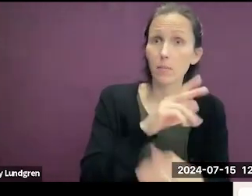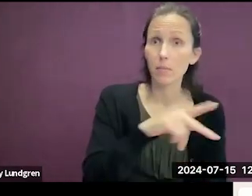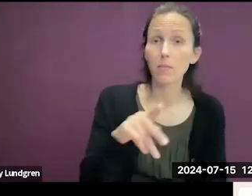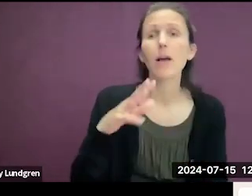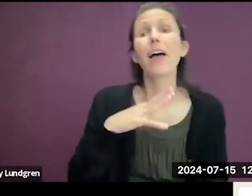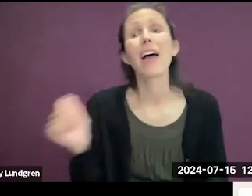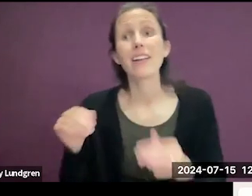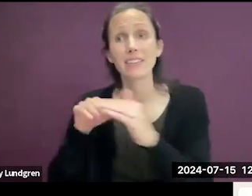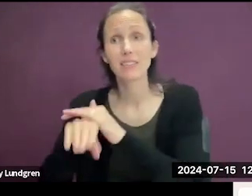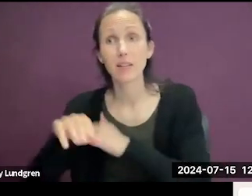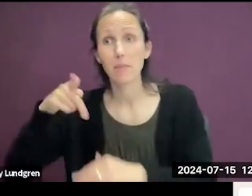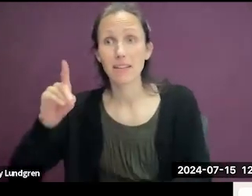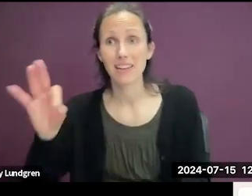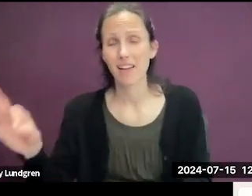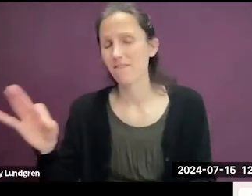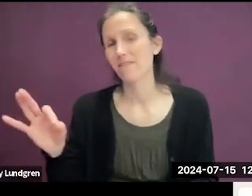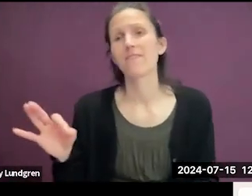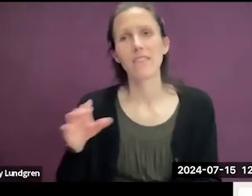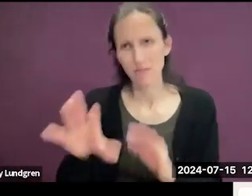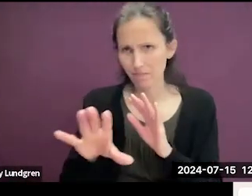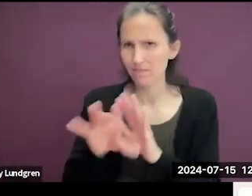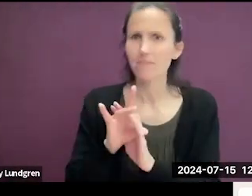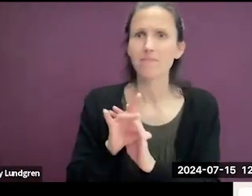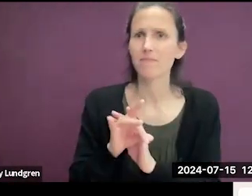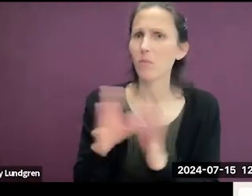So you can choose what works for you, but don't throw away all your hard work.